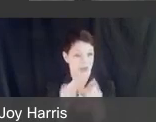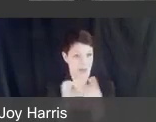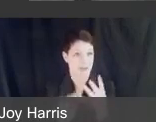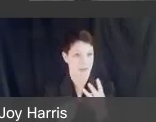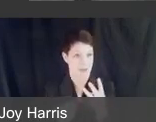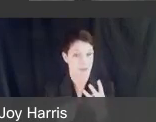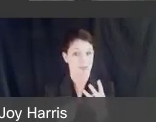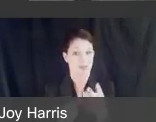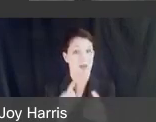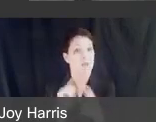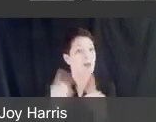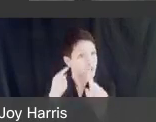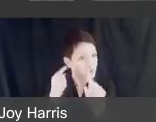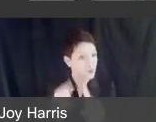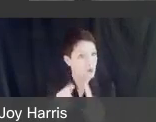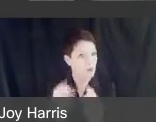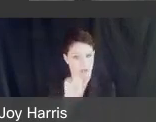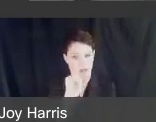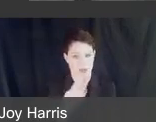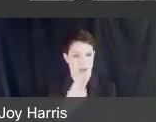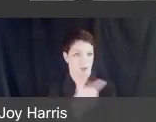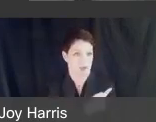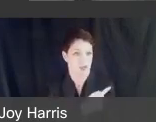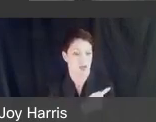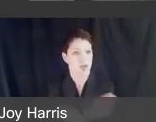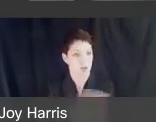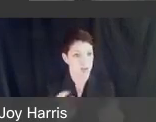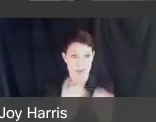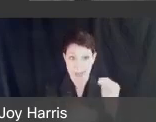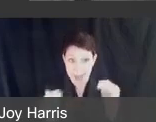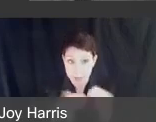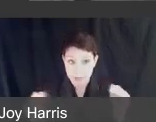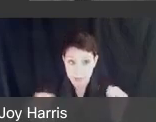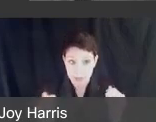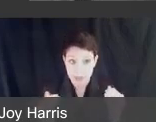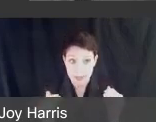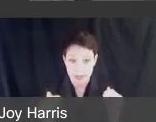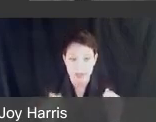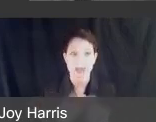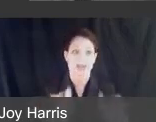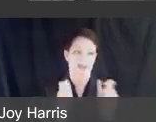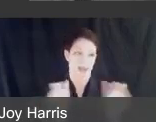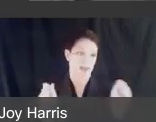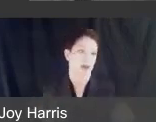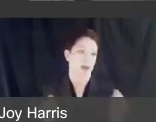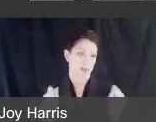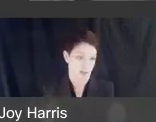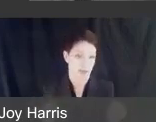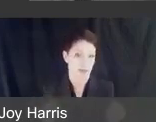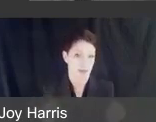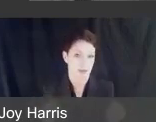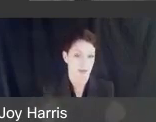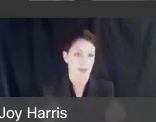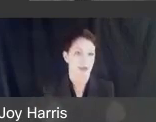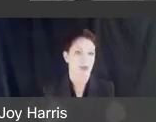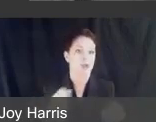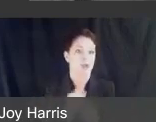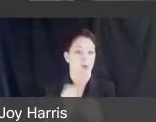sure these doses are distributed equitably and as quickly as possible to work through all of the 1A